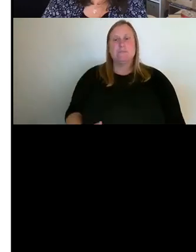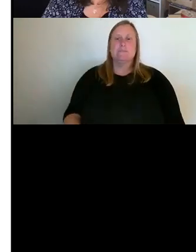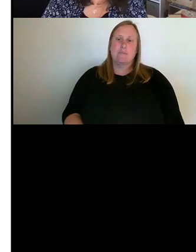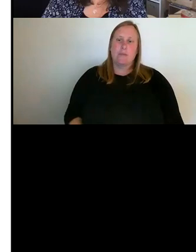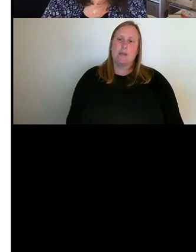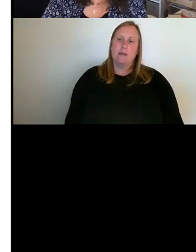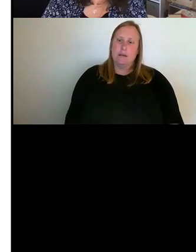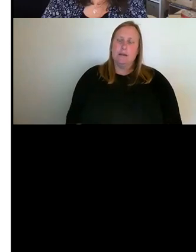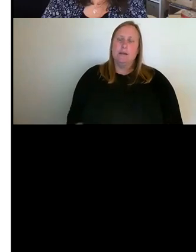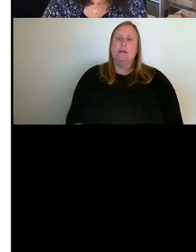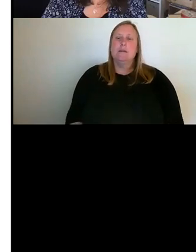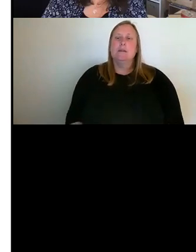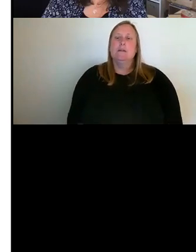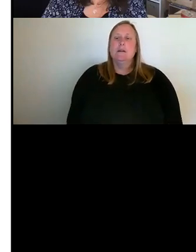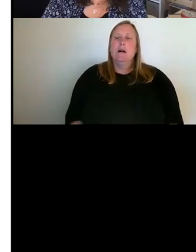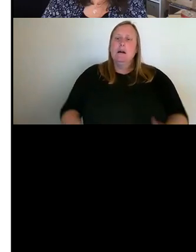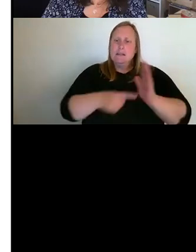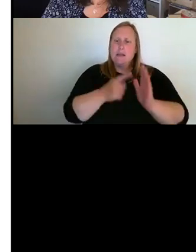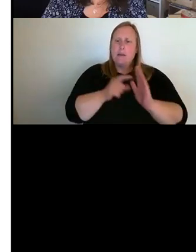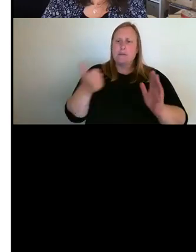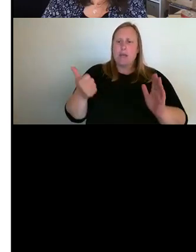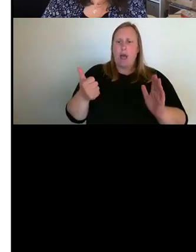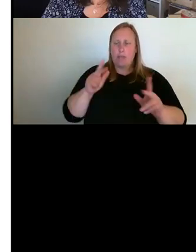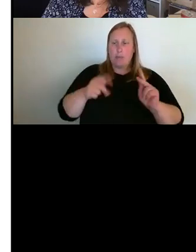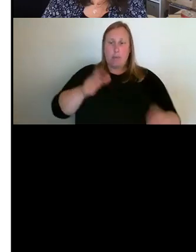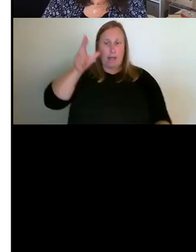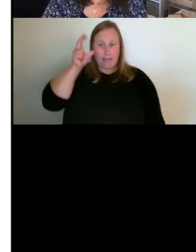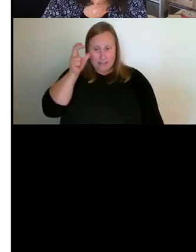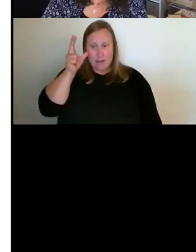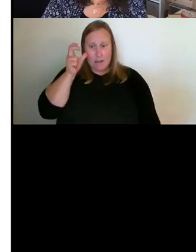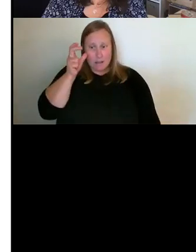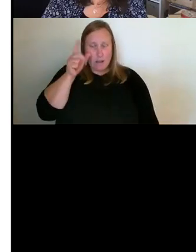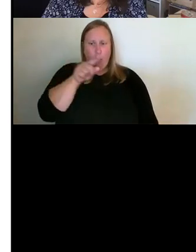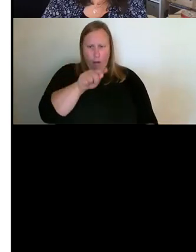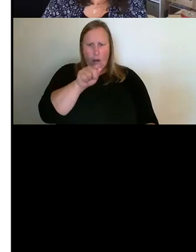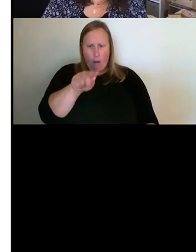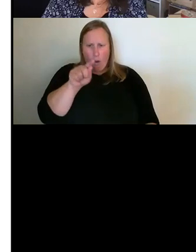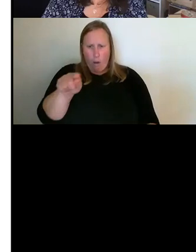sharing is going to help them feel comfortable as they move forward and it's their turn.